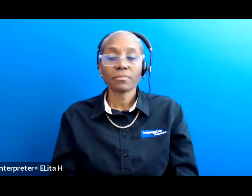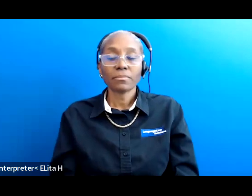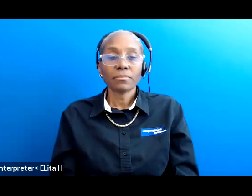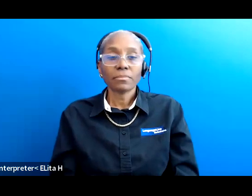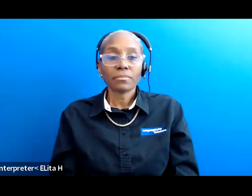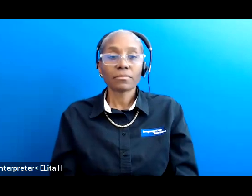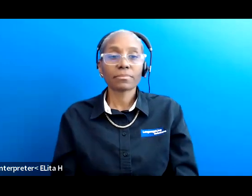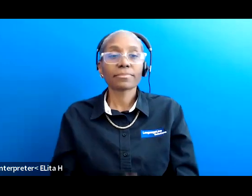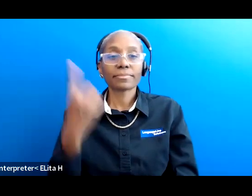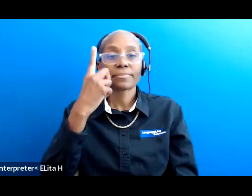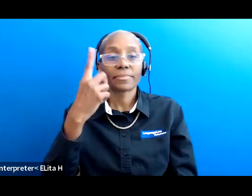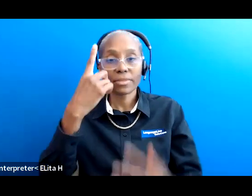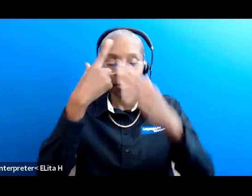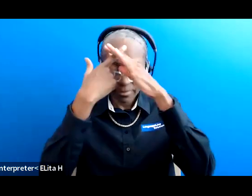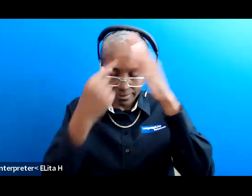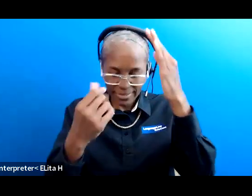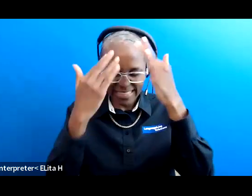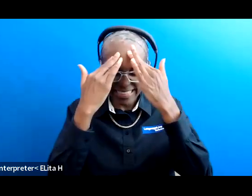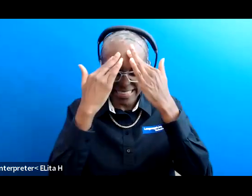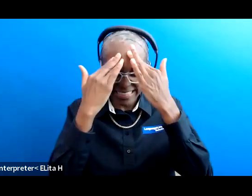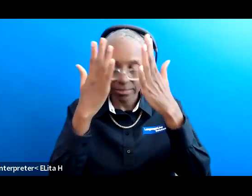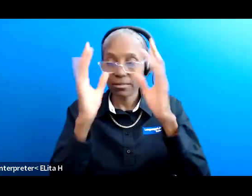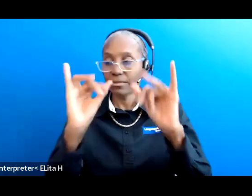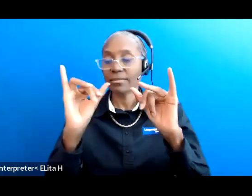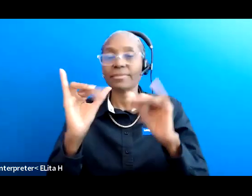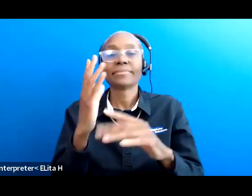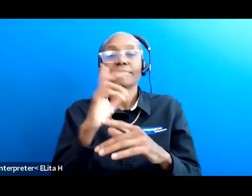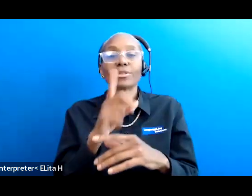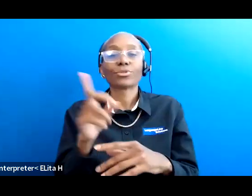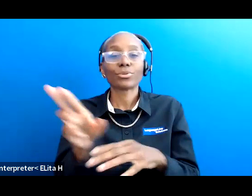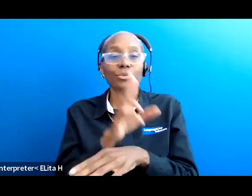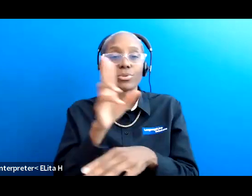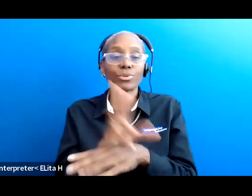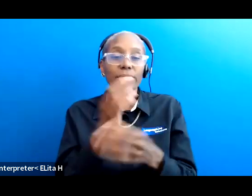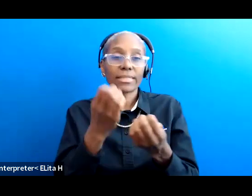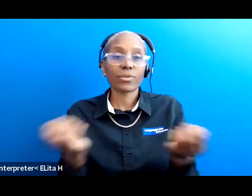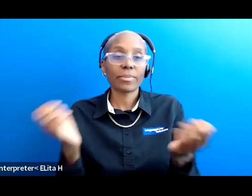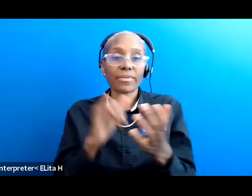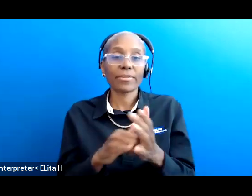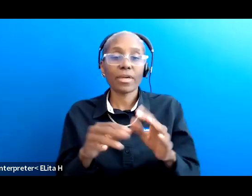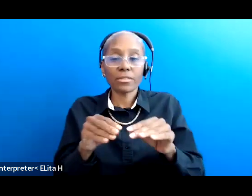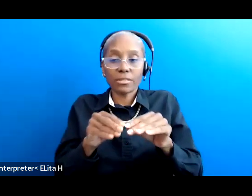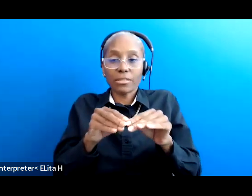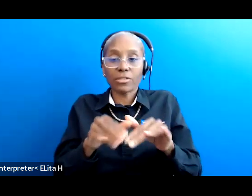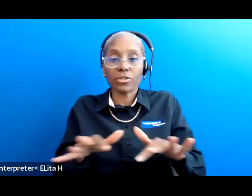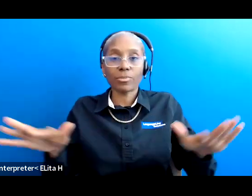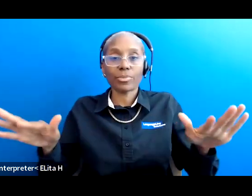thinking, but I lost that thought. Be sure and use equipment that disperses, use medical grade equipment.